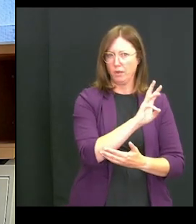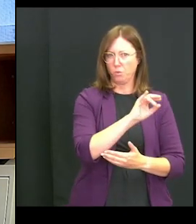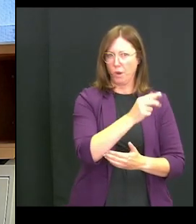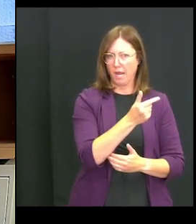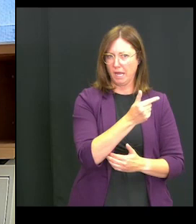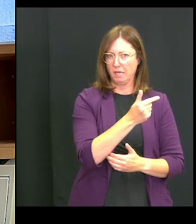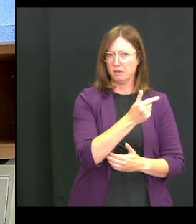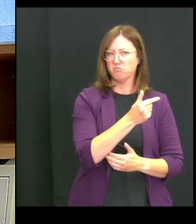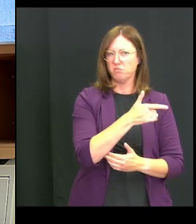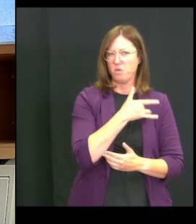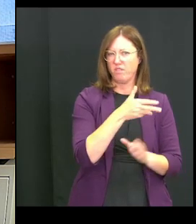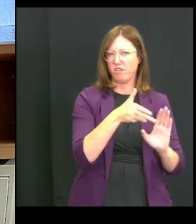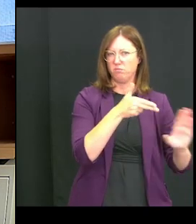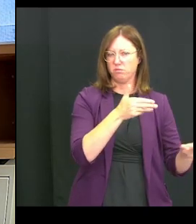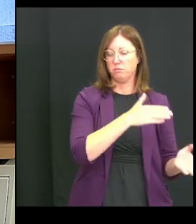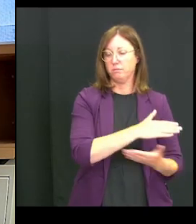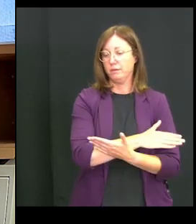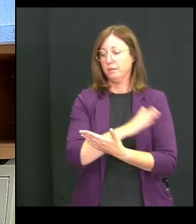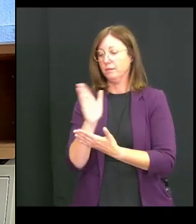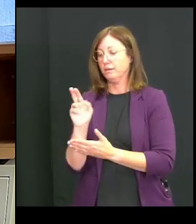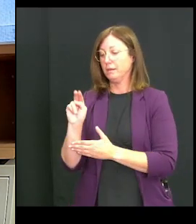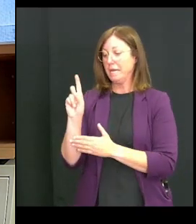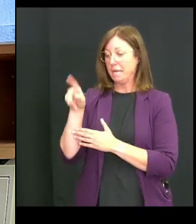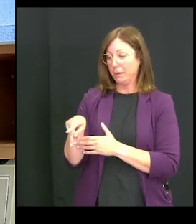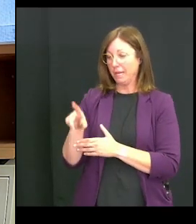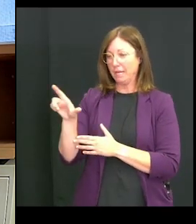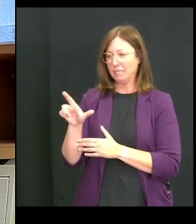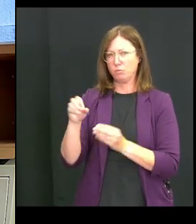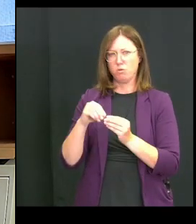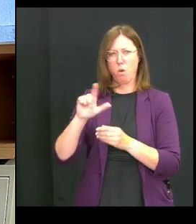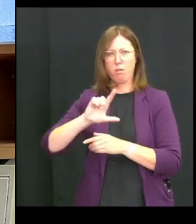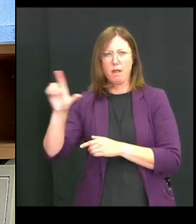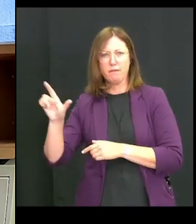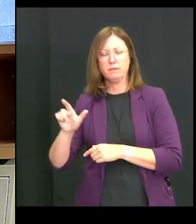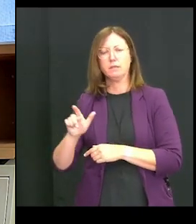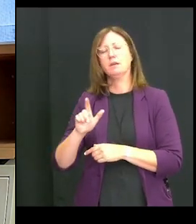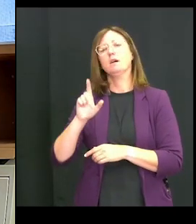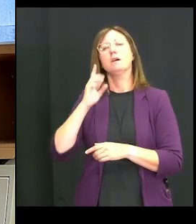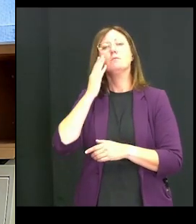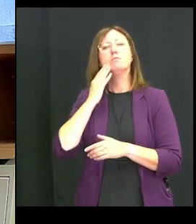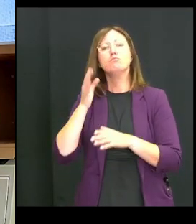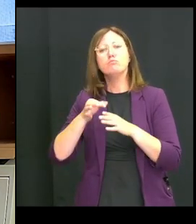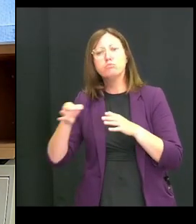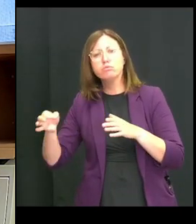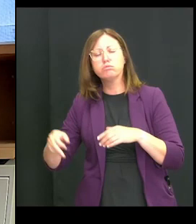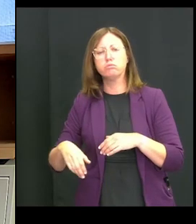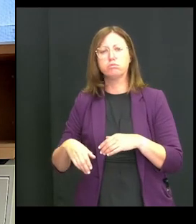We think NDP and Liberal supporters are more left wing racialized and cosmopolitan than they really are.